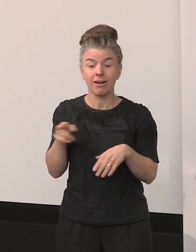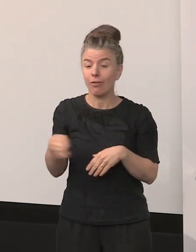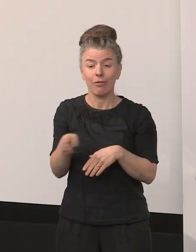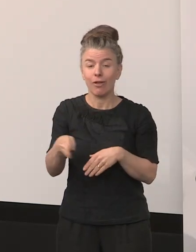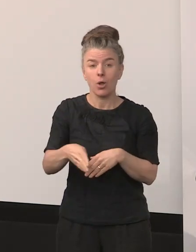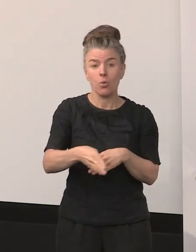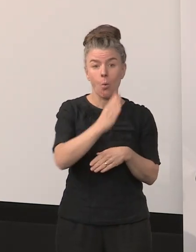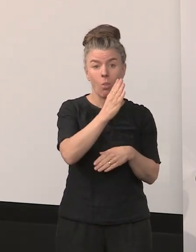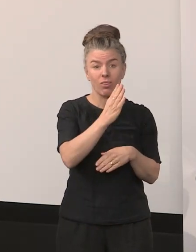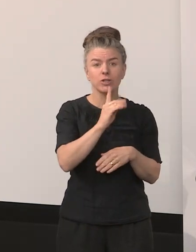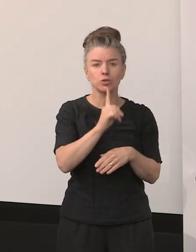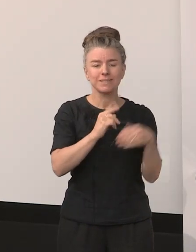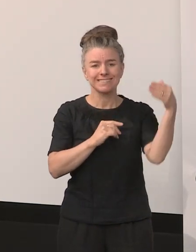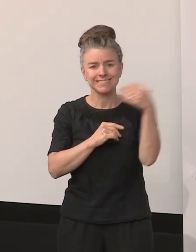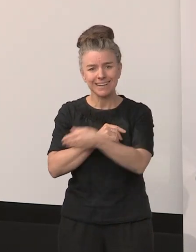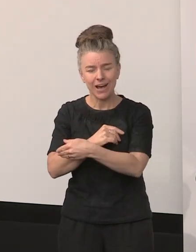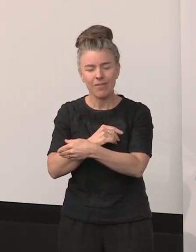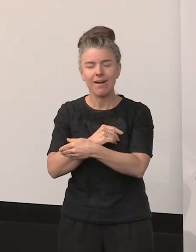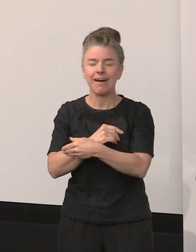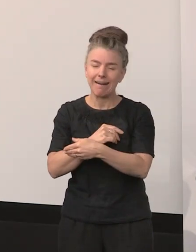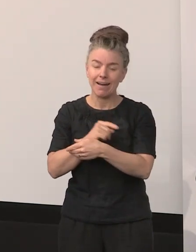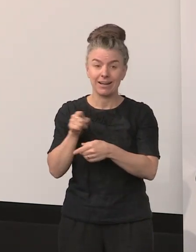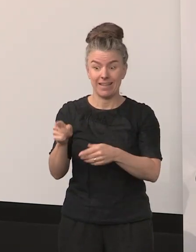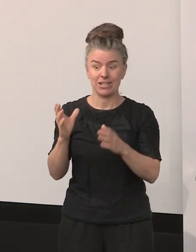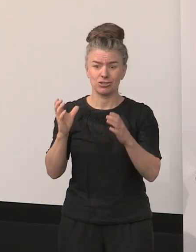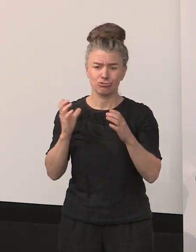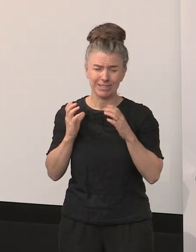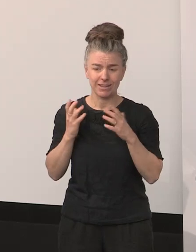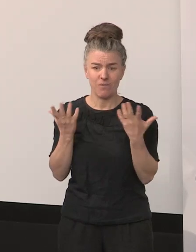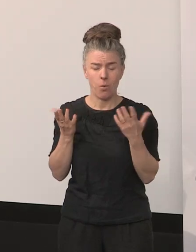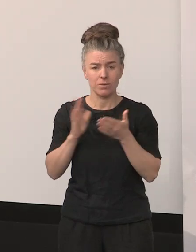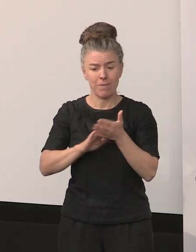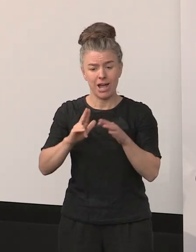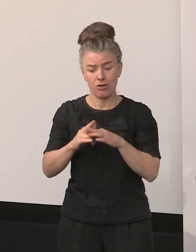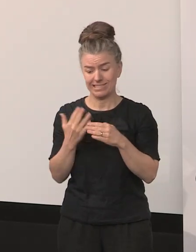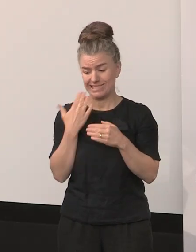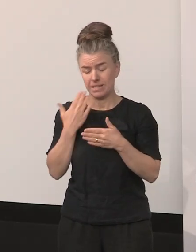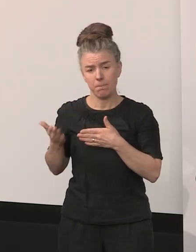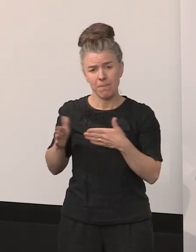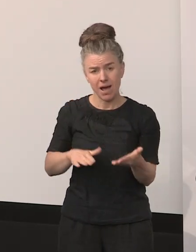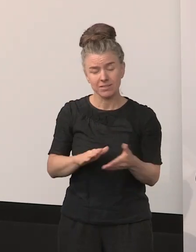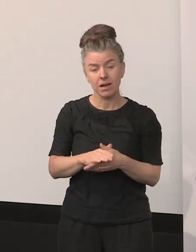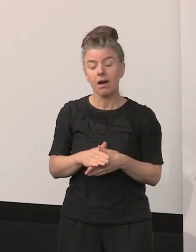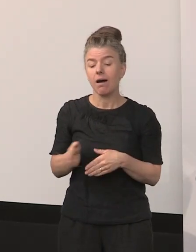haven't lived in Auckland, it can be done - they ended up travelling north instead of south. And I think partly due